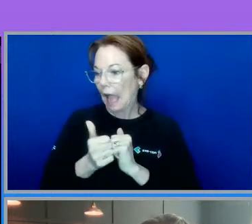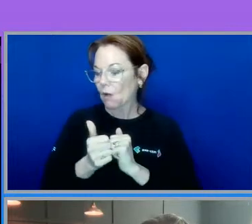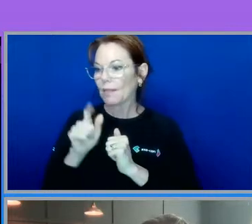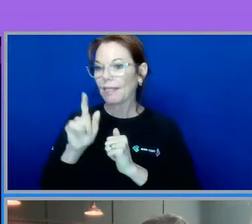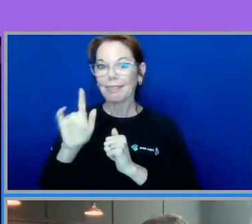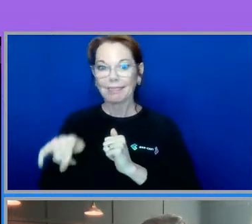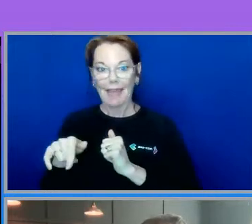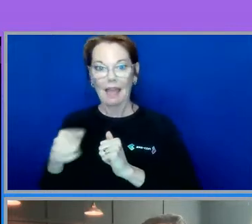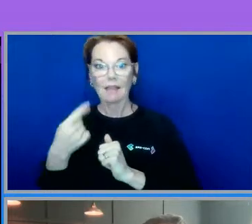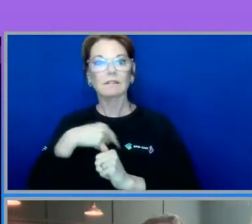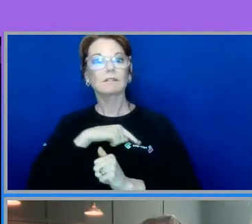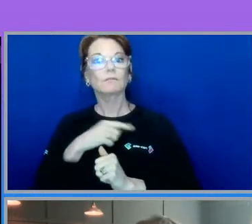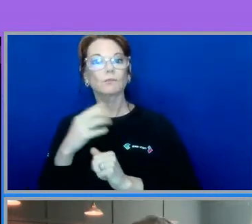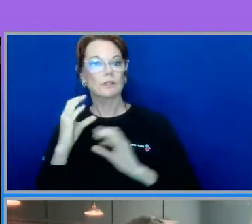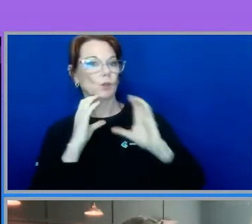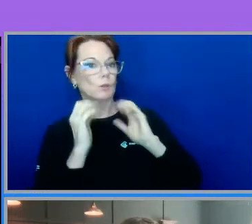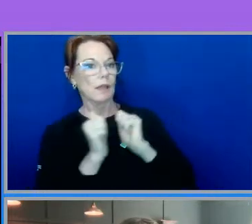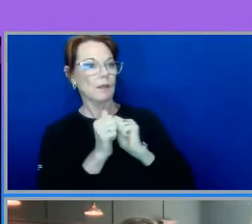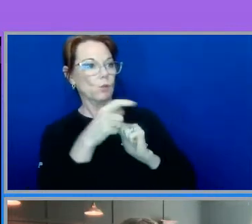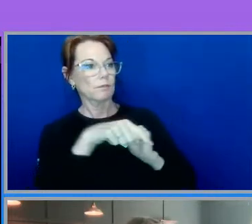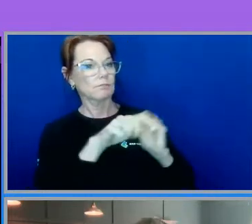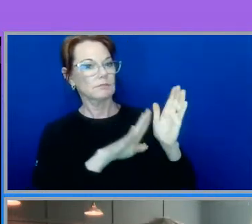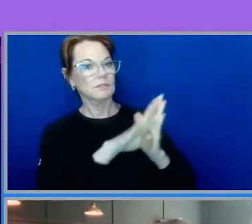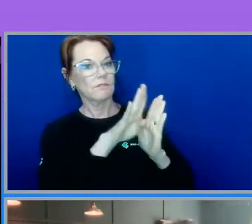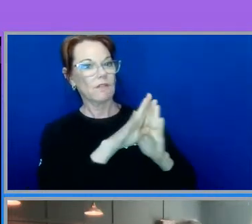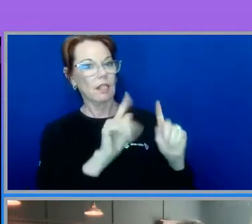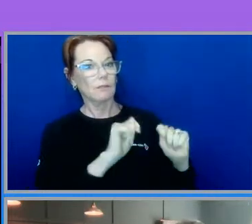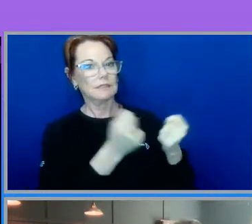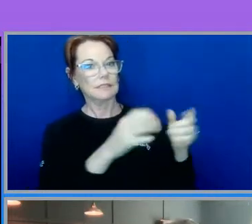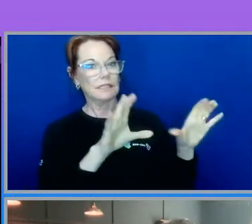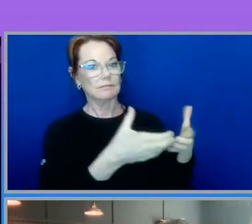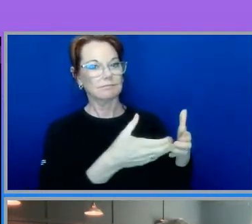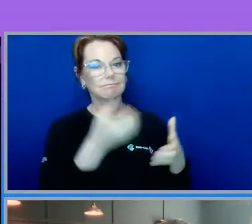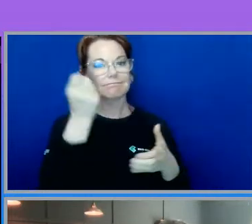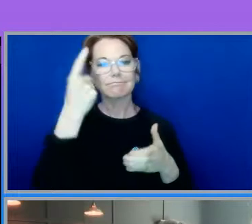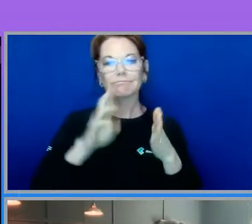to communicate that to our development team. Designers spend all of this effort designing a solution to help